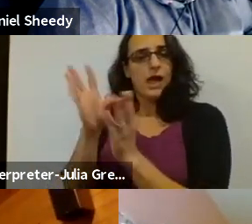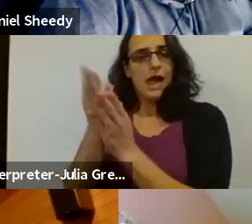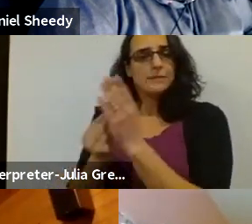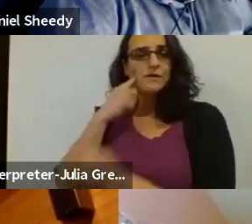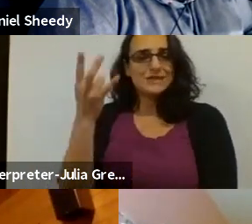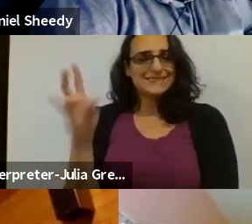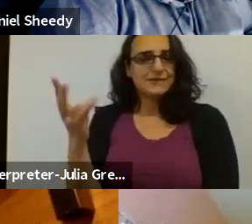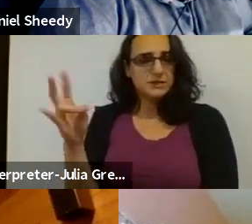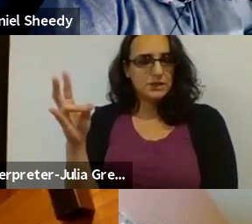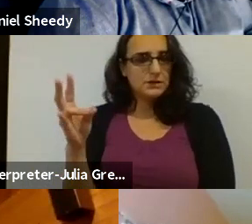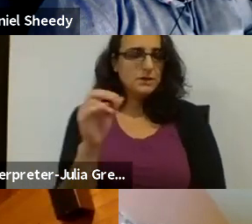Sheri Cohen: Okay. Mine just